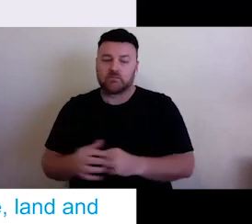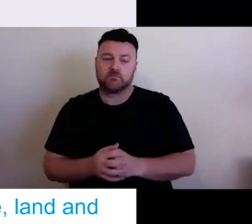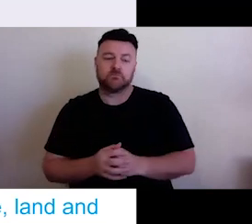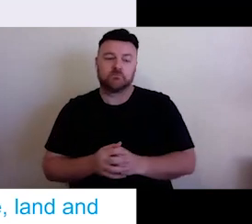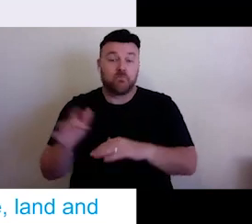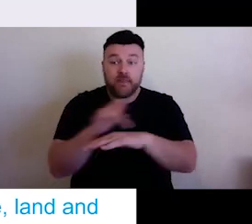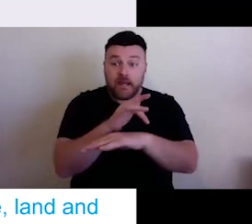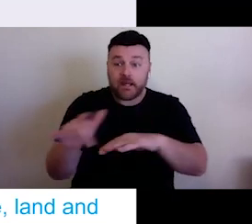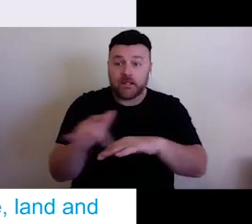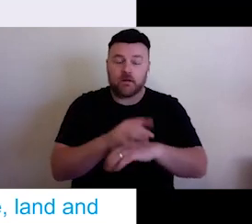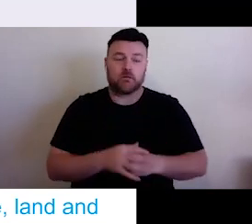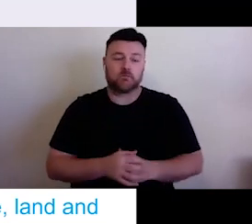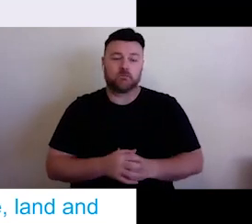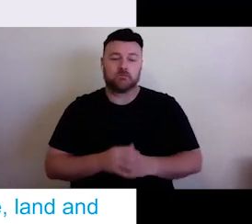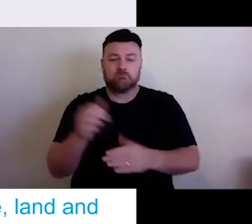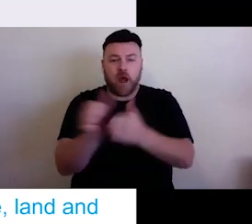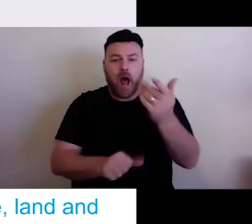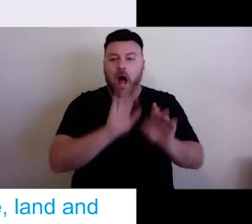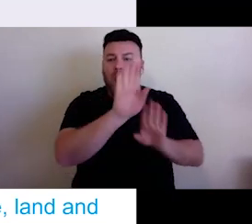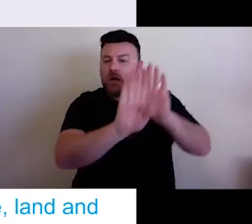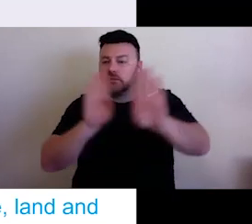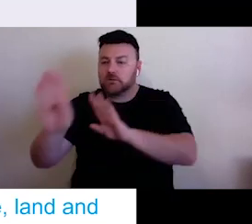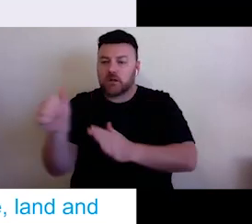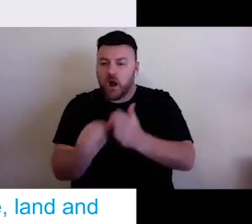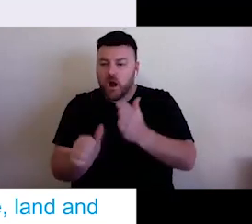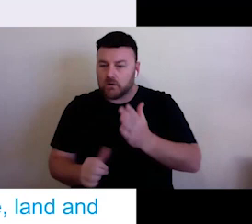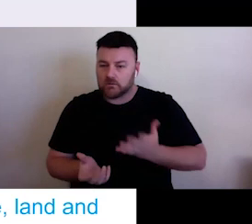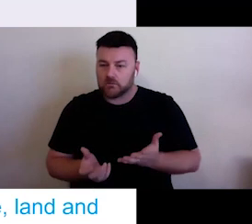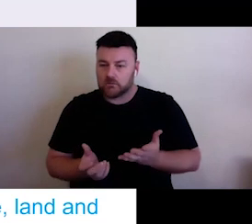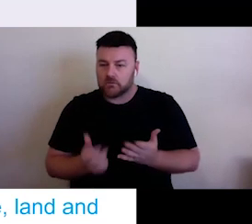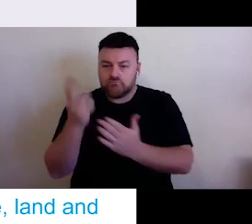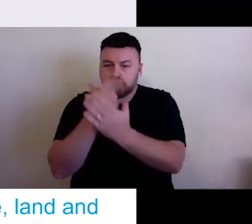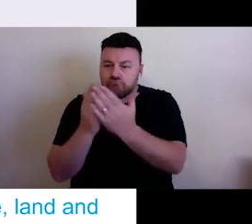artworks. It also includes documentation of Indigenous people.